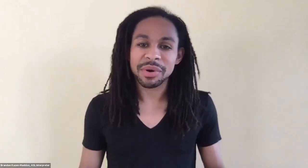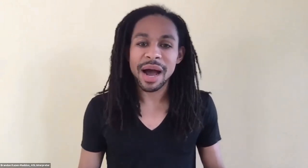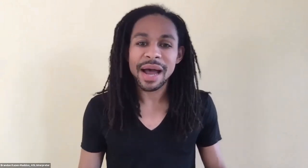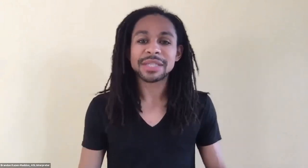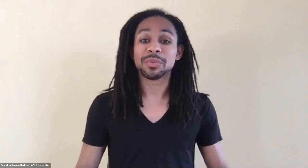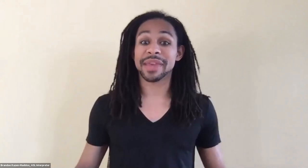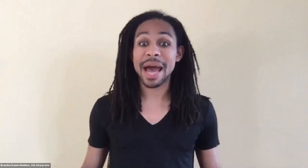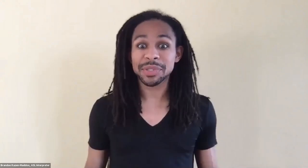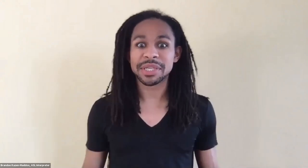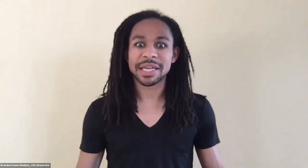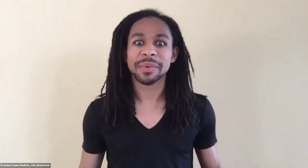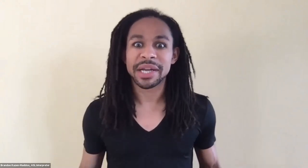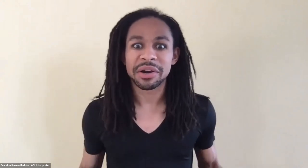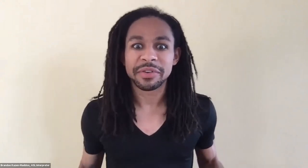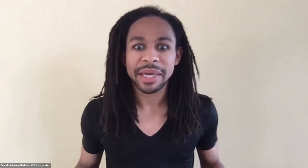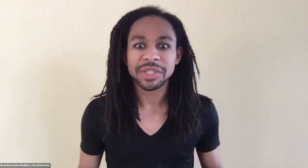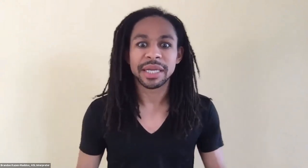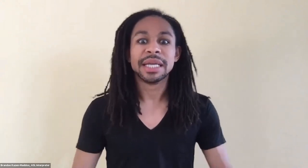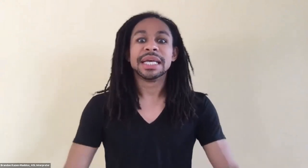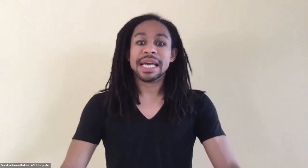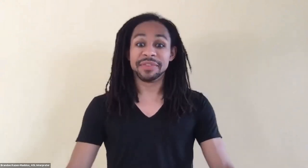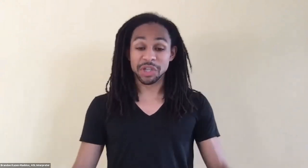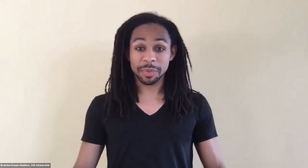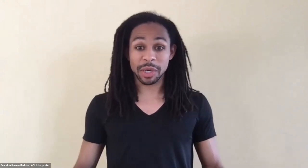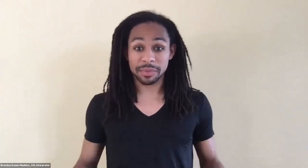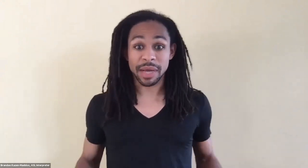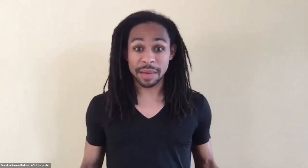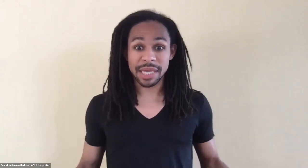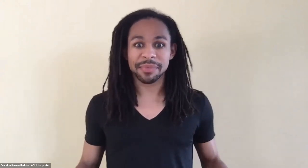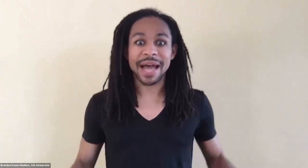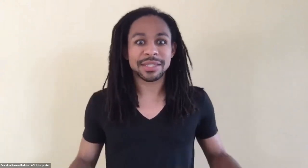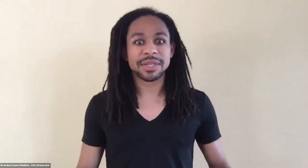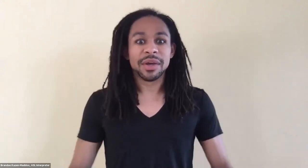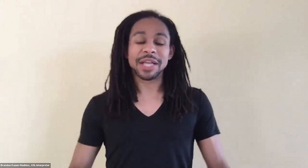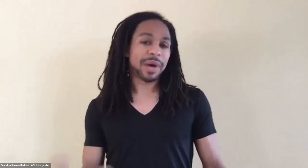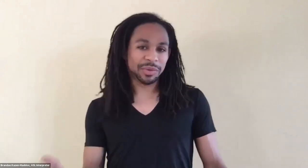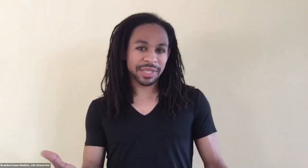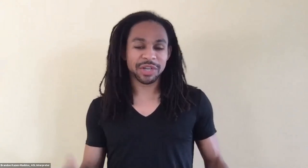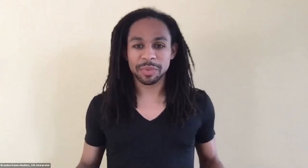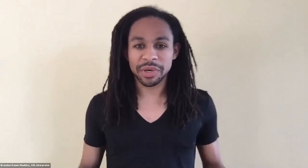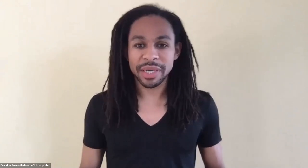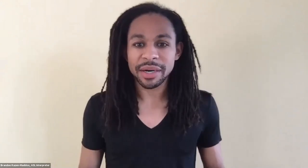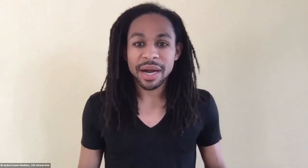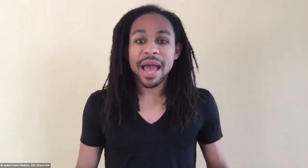through our eyes with captions. That's how we get our information if an interpreter comes up, that's that's why you see an interpreter here,